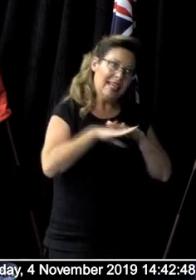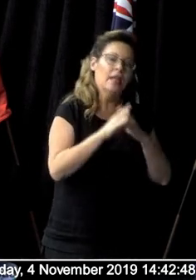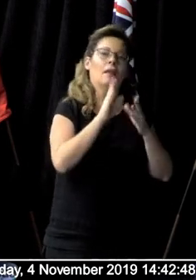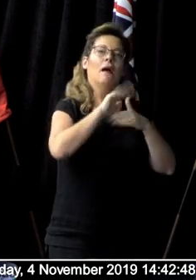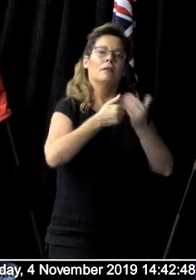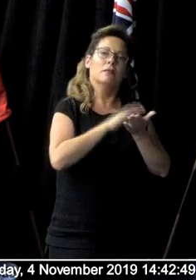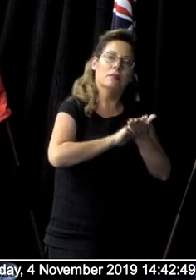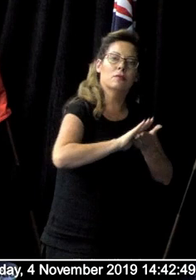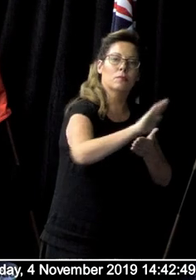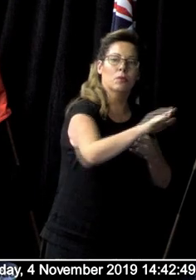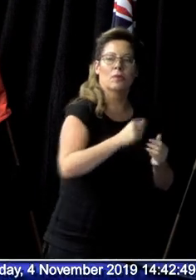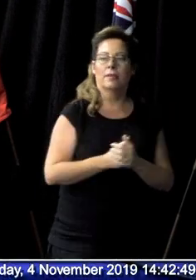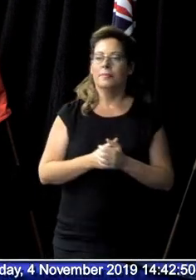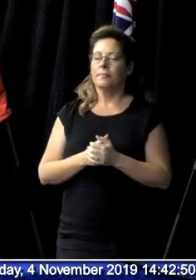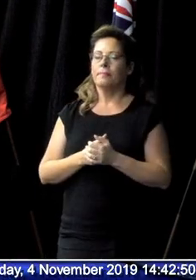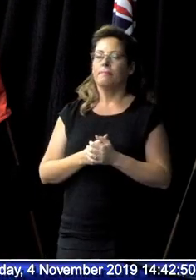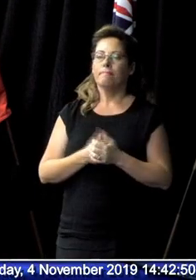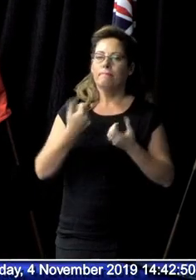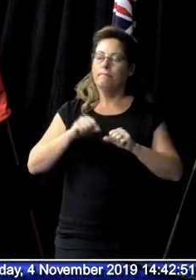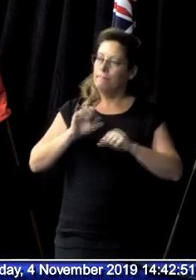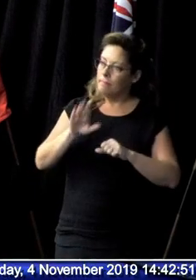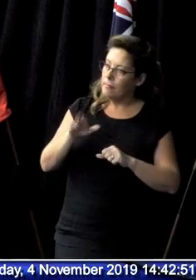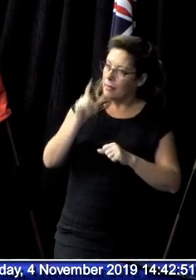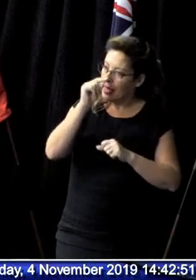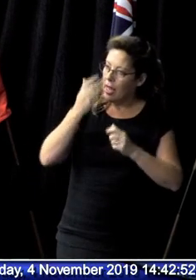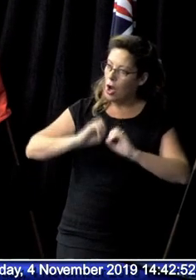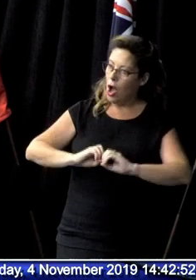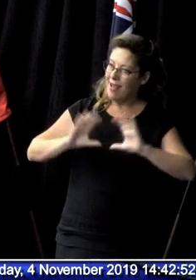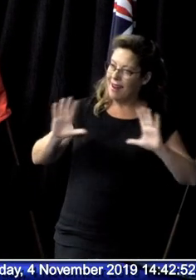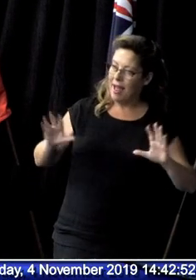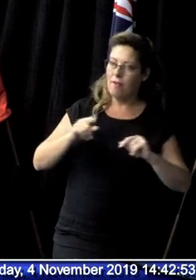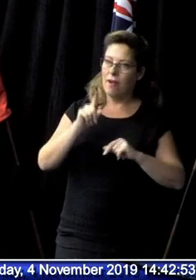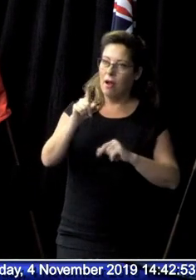Dr Bridle, can I just clarify something about timing? You’re talking about enrolment barriers.